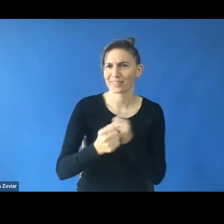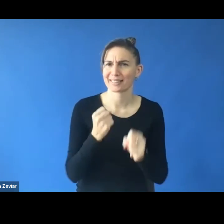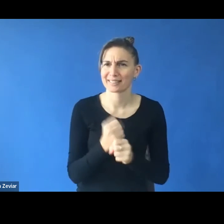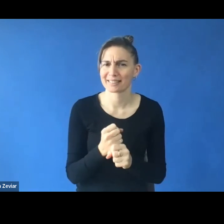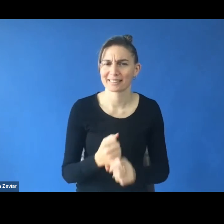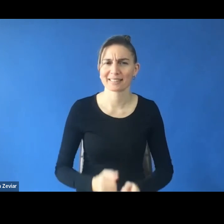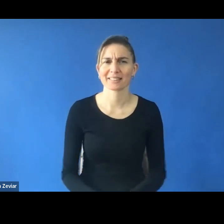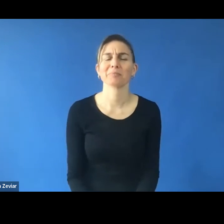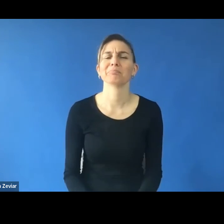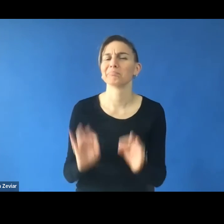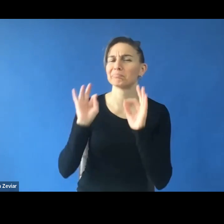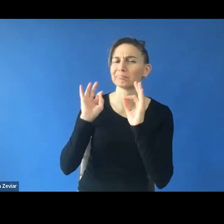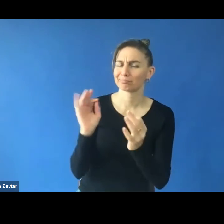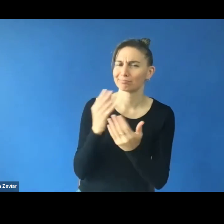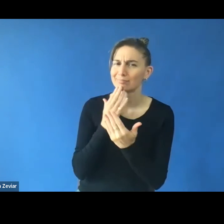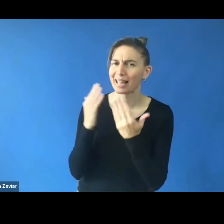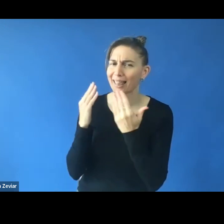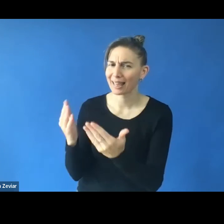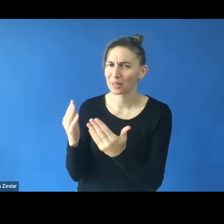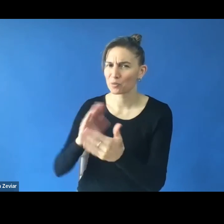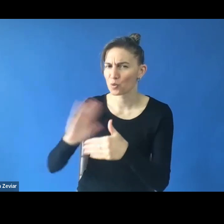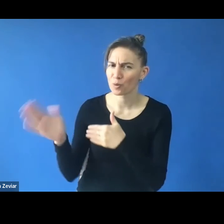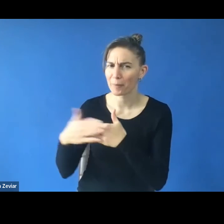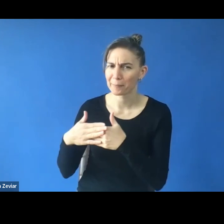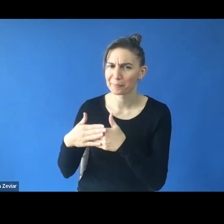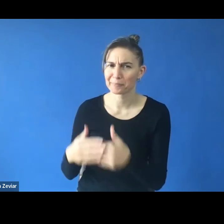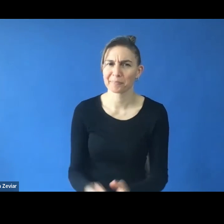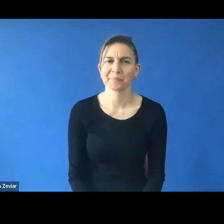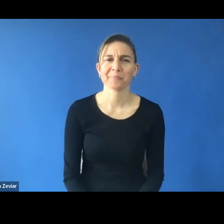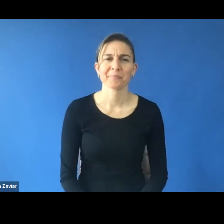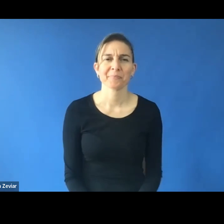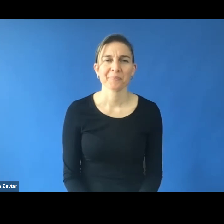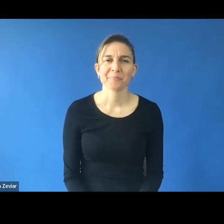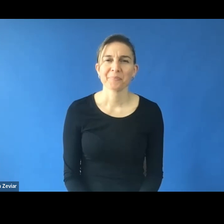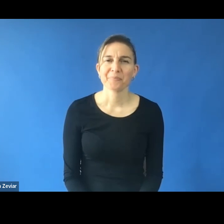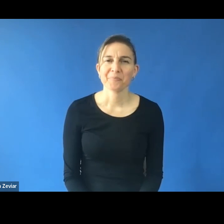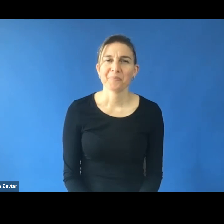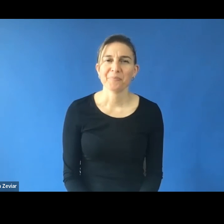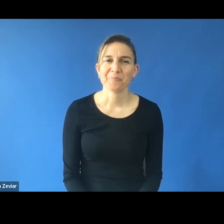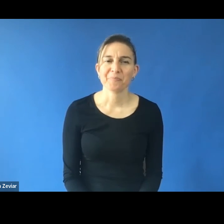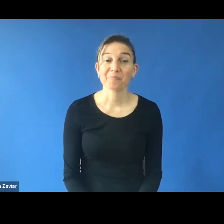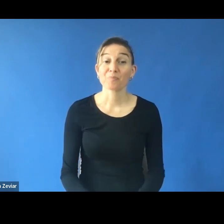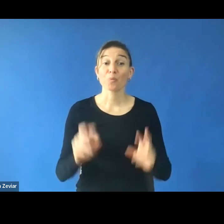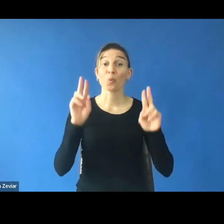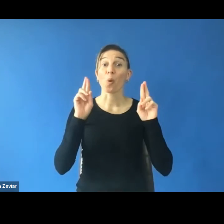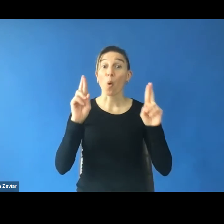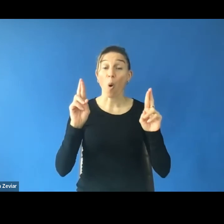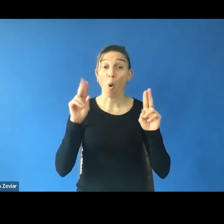Thank you very much for that wrap-up. And hopefully, this won't be the end although the programme has ended